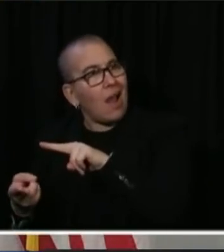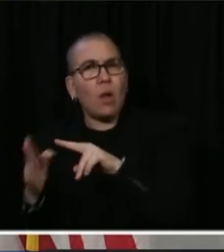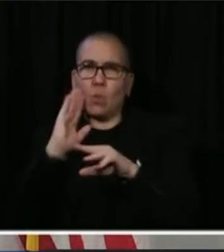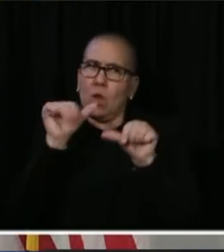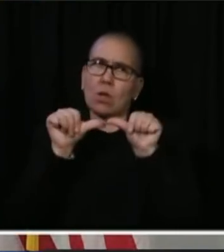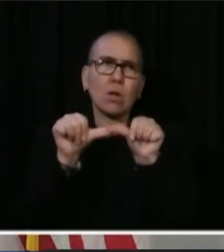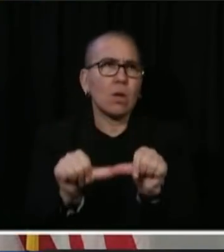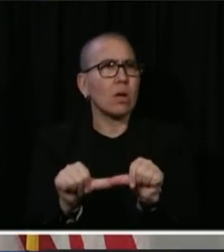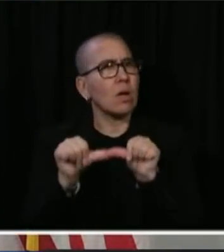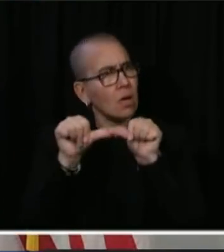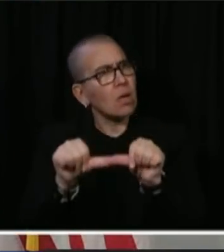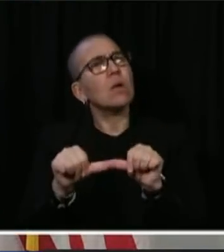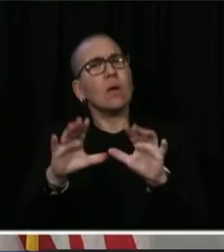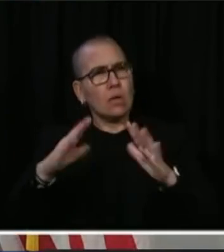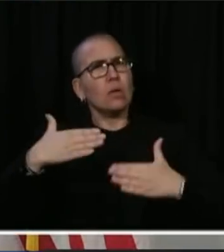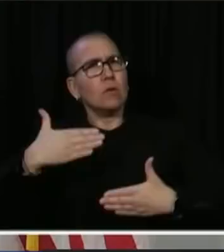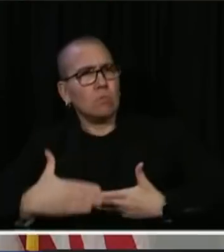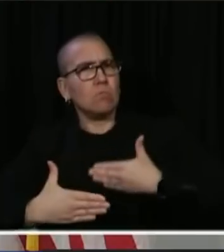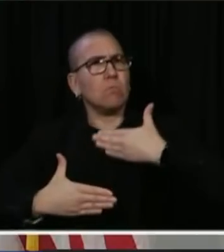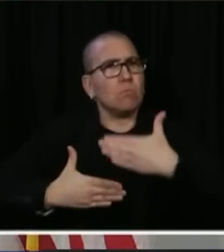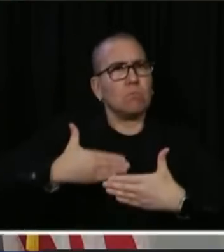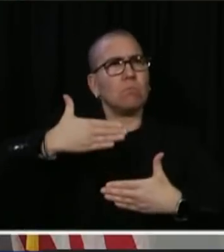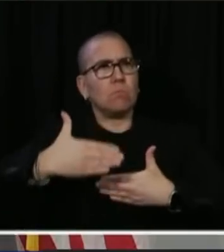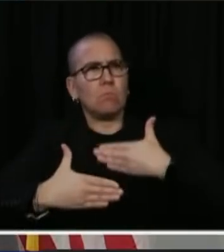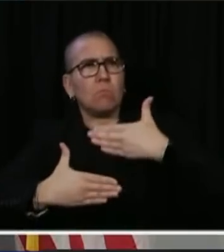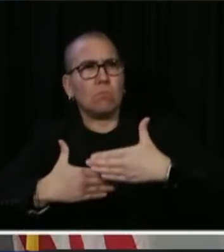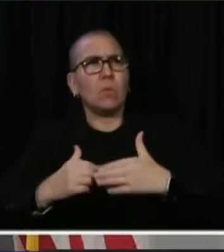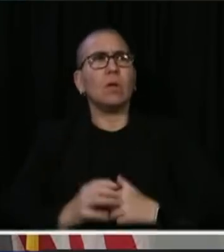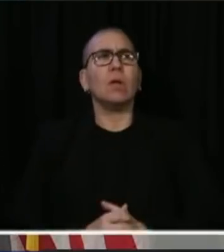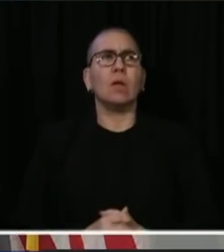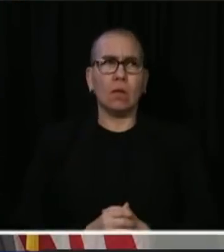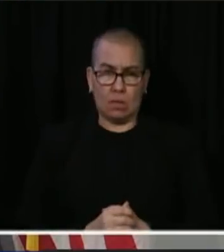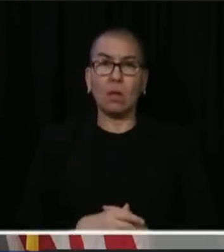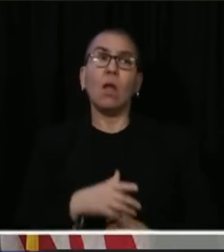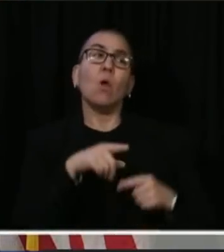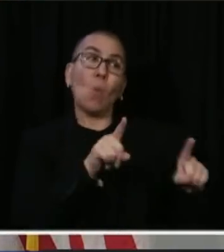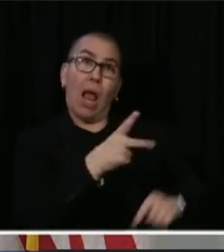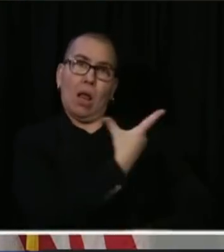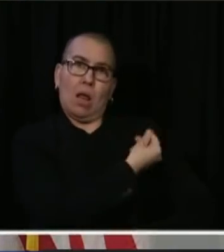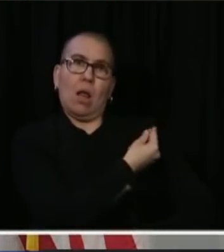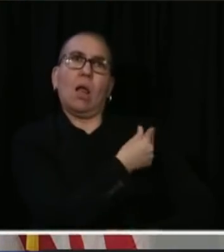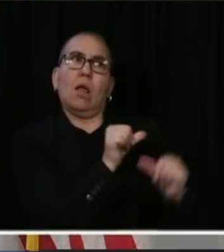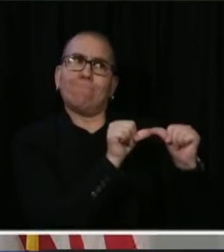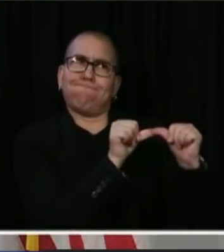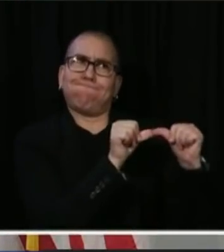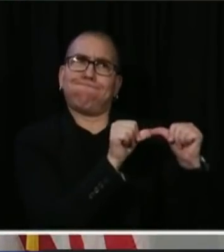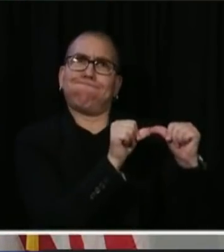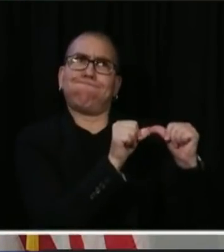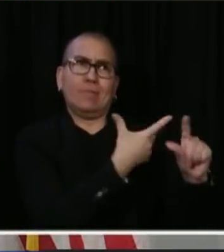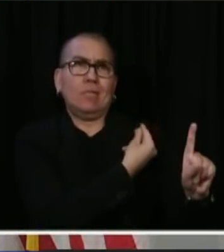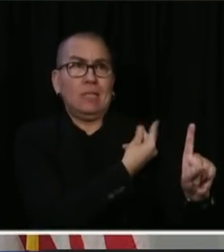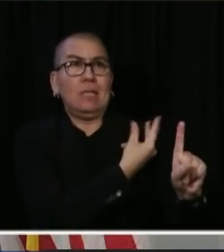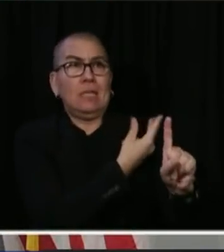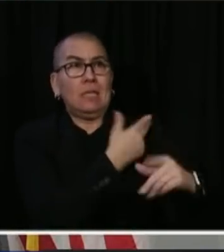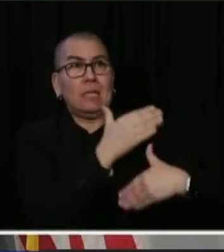TODAY. THE RATE IS COMING DOWN AND I'M SURE COMMISSIONER MALCOLM WILL NOTE THAT IS TOO HIGH.